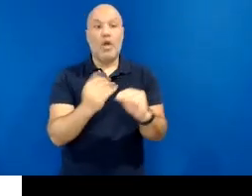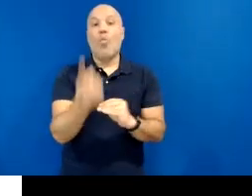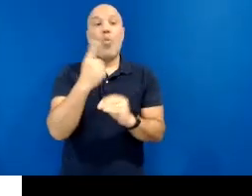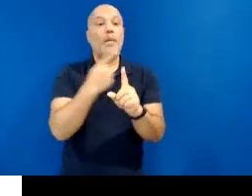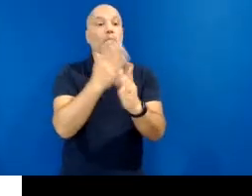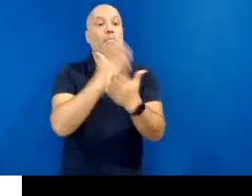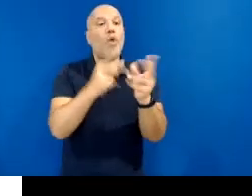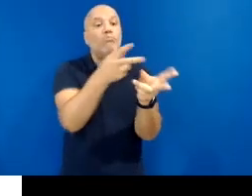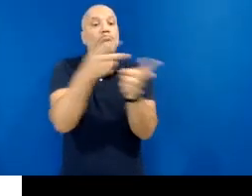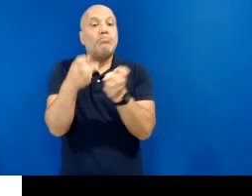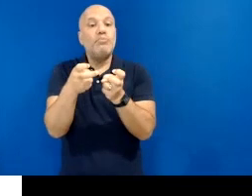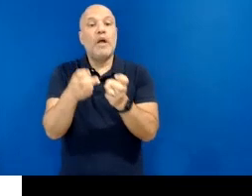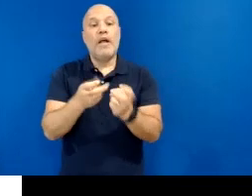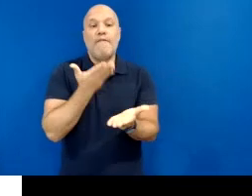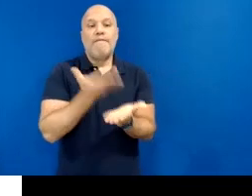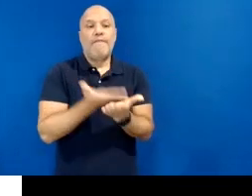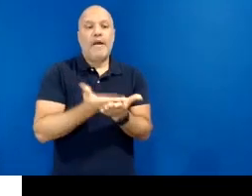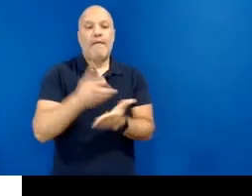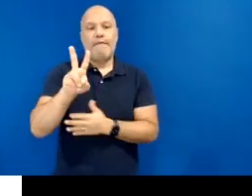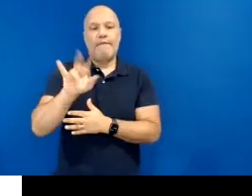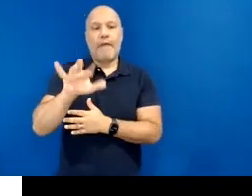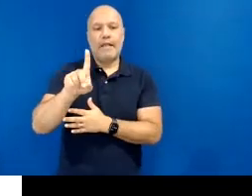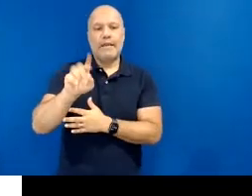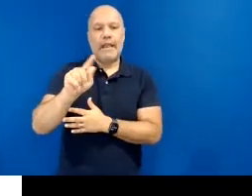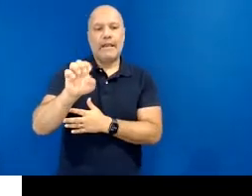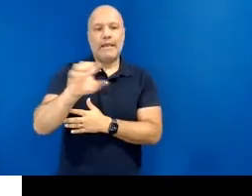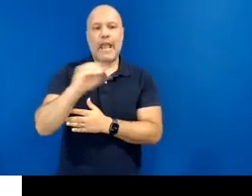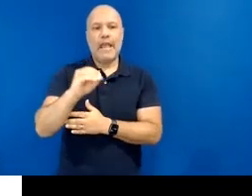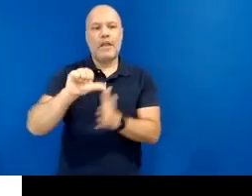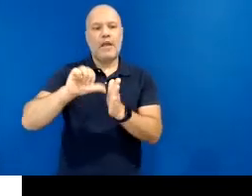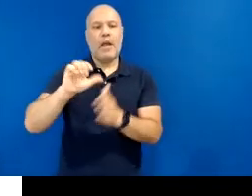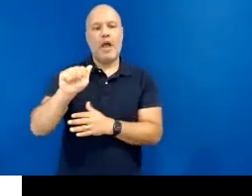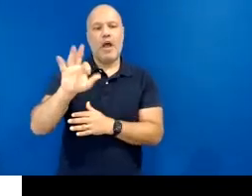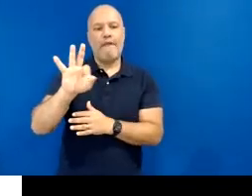That's what we've been, that's what we're encouraged to do as educators